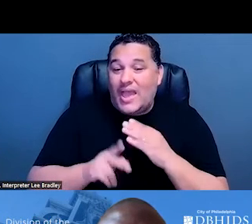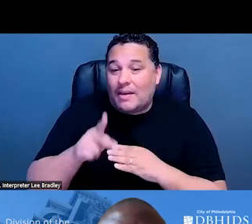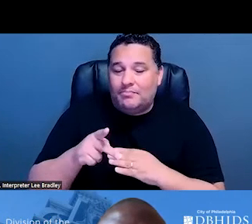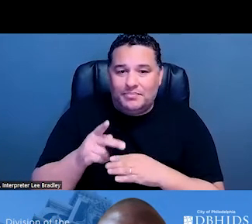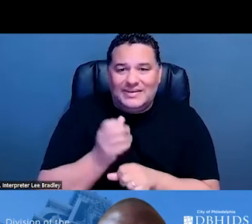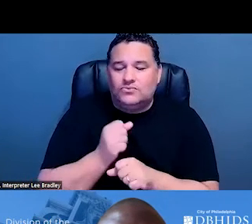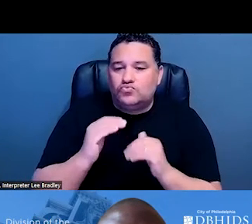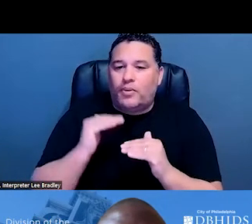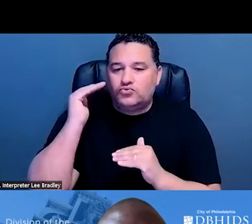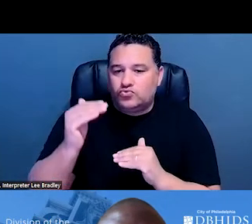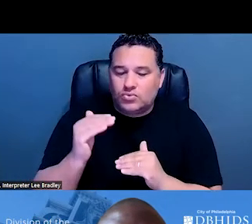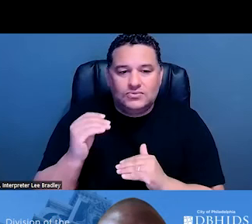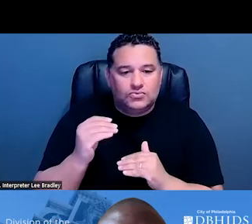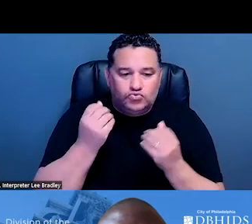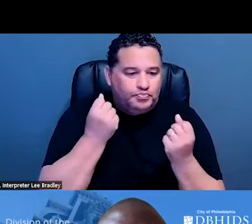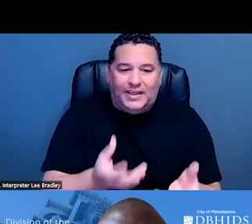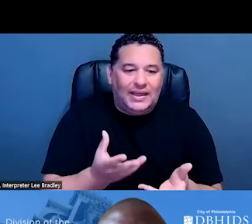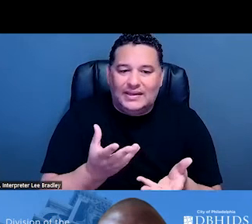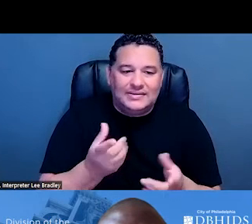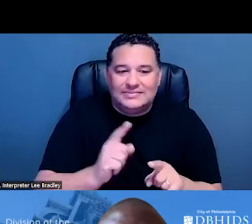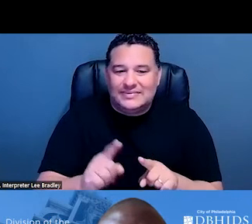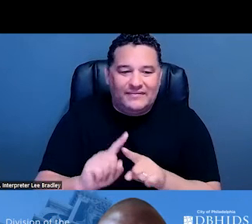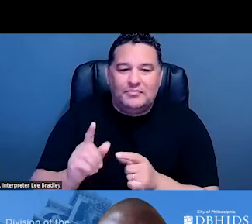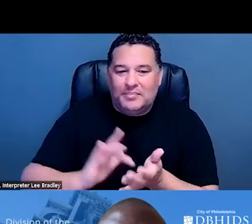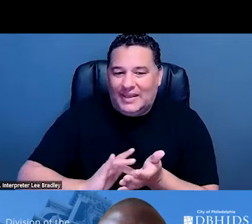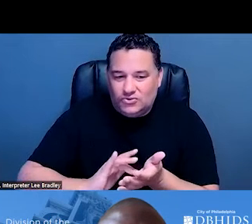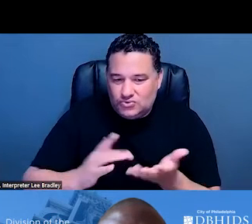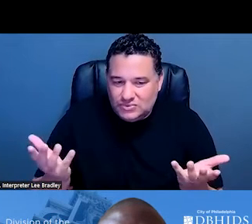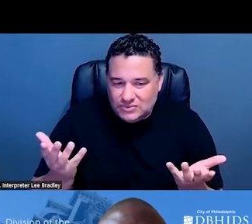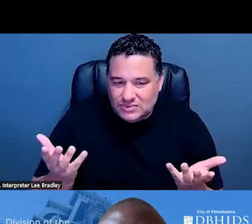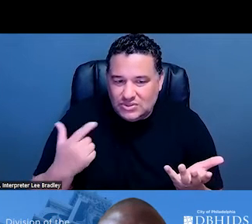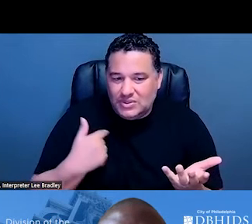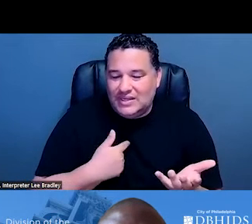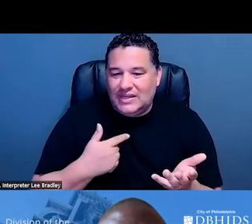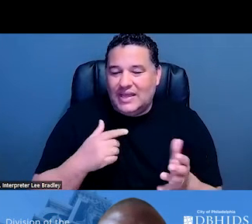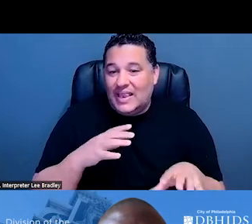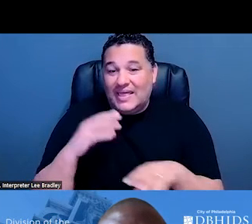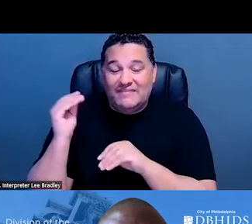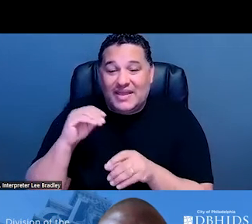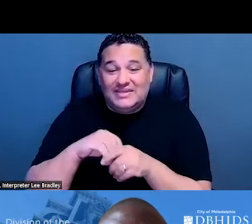FROM THE LIVED EXPERIENCE, RECEIVING, TOO MUCH AND, VERY OFTEN TOO MANY DIFFERENT MEDICATION